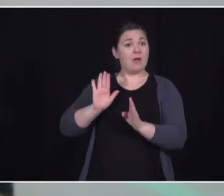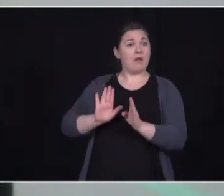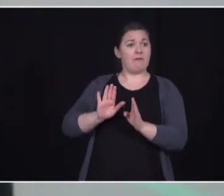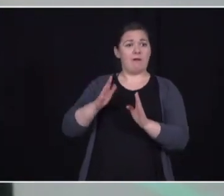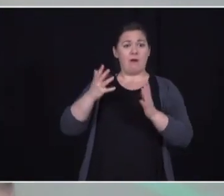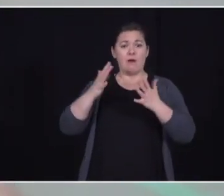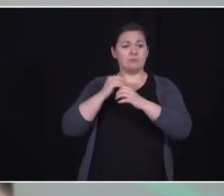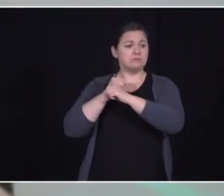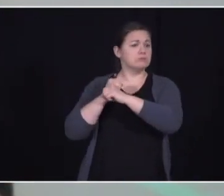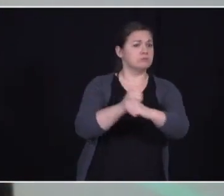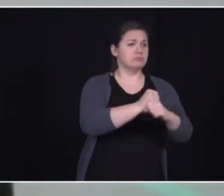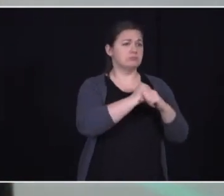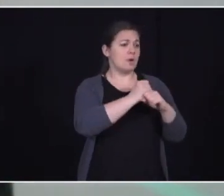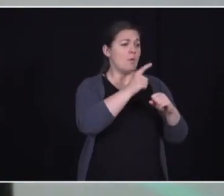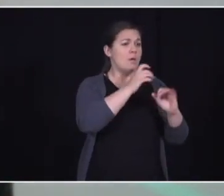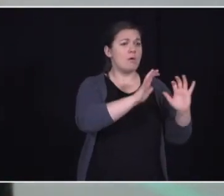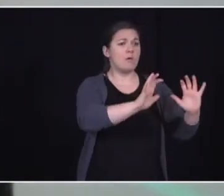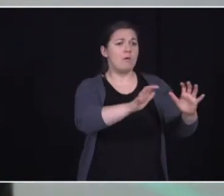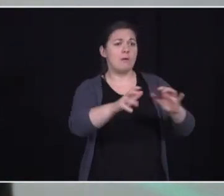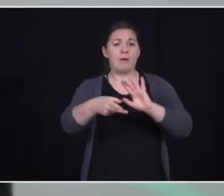framework itself.